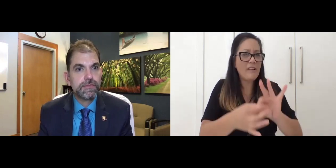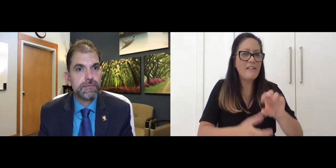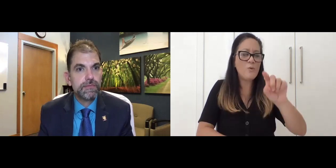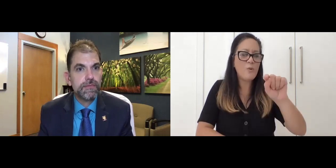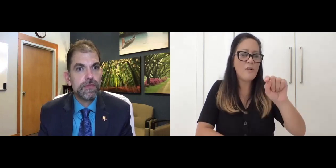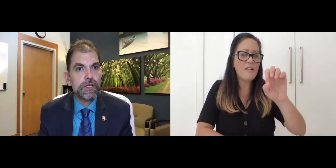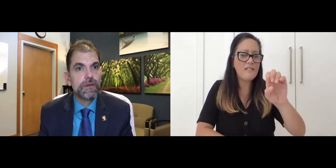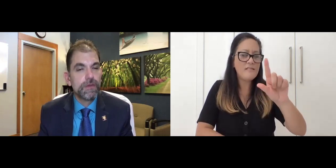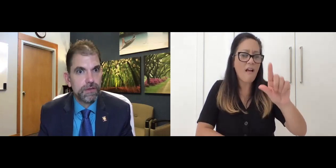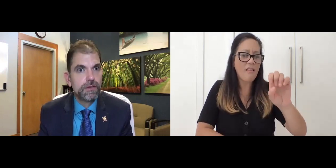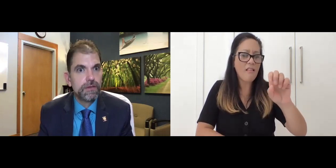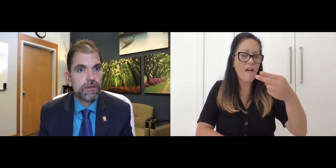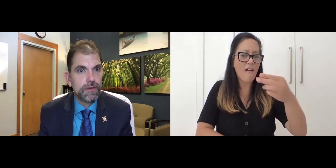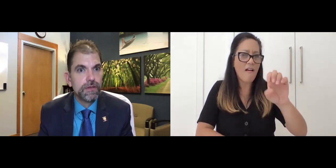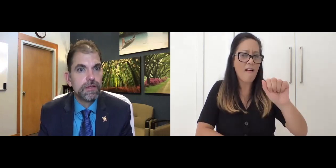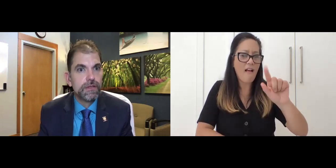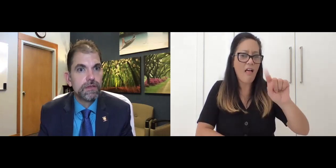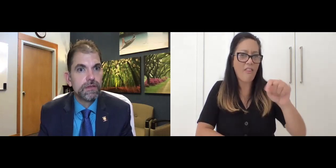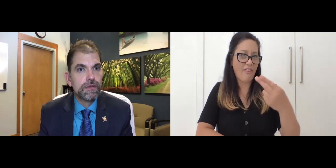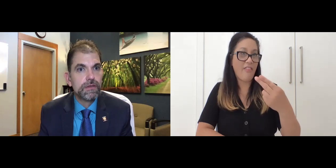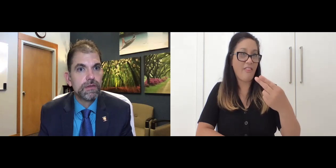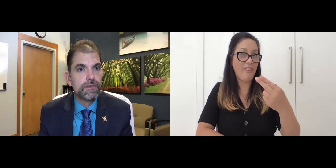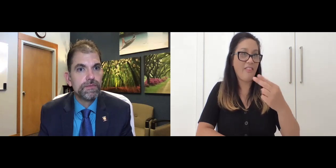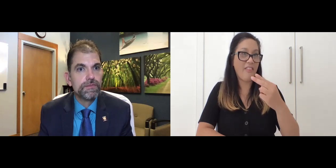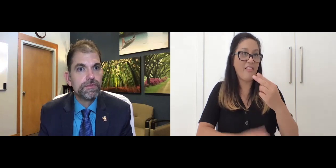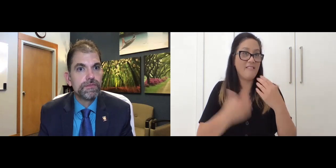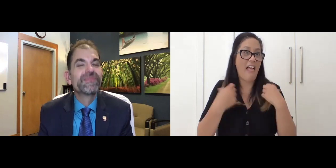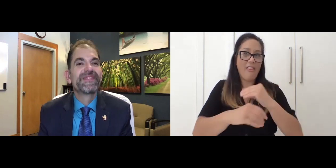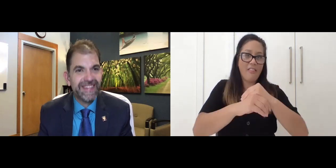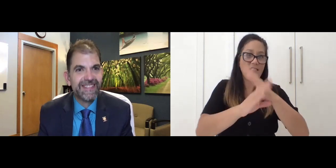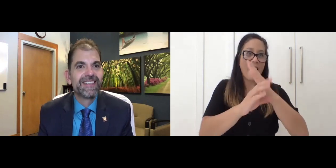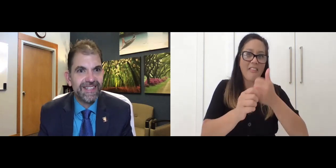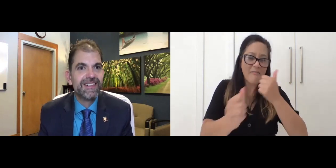Wonderful, thank you. I also noticed you did a bit of research on telehealth